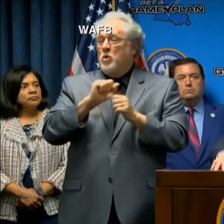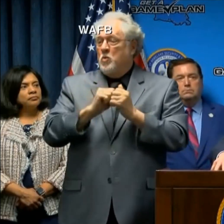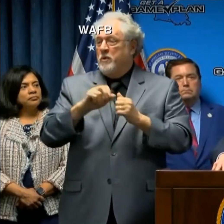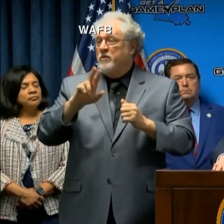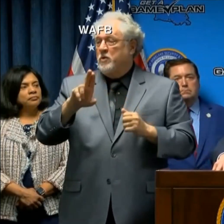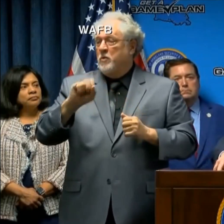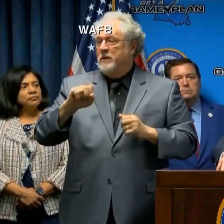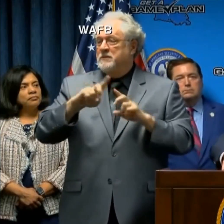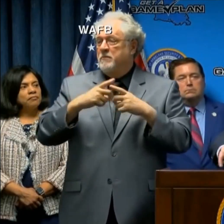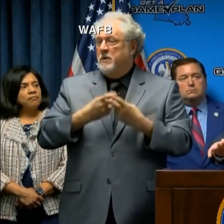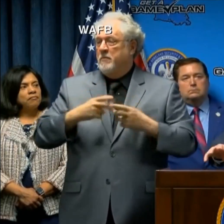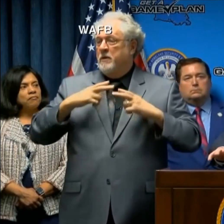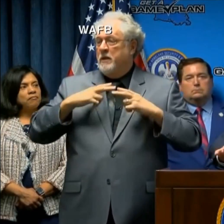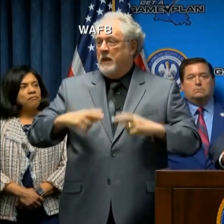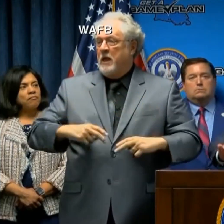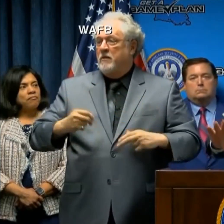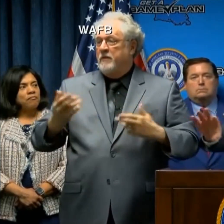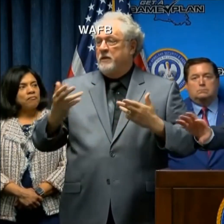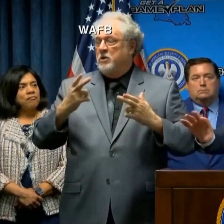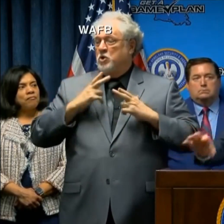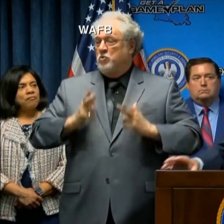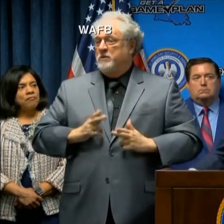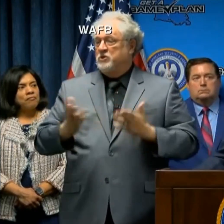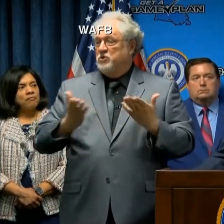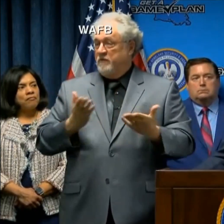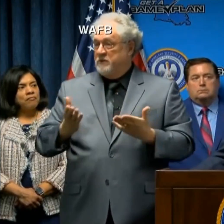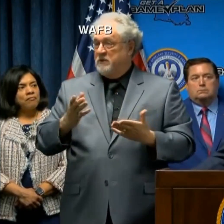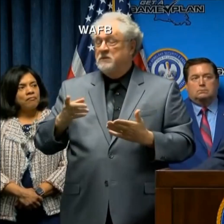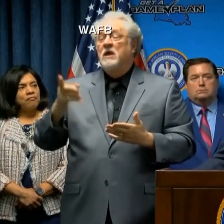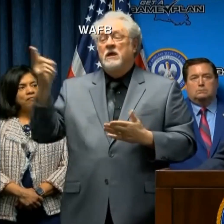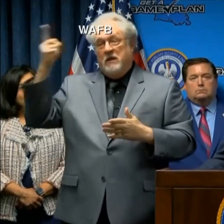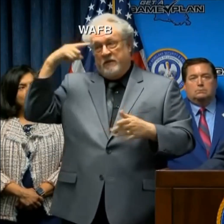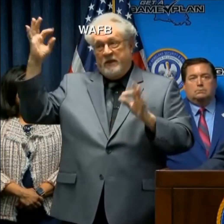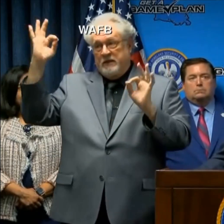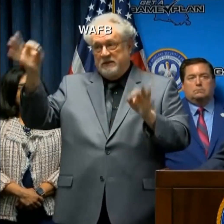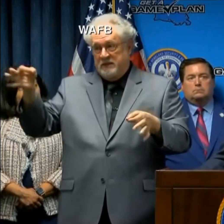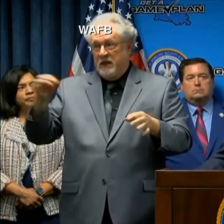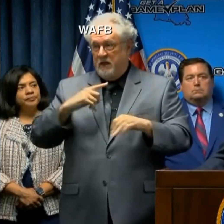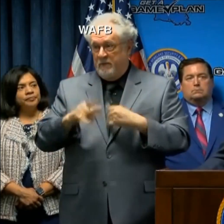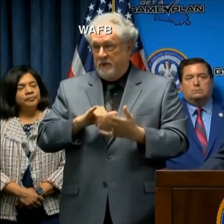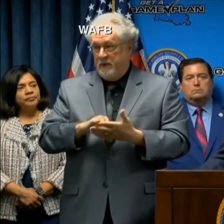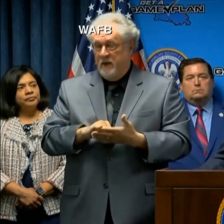Services in CDC and so forth they make some determinations in this regard so I